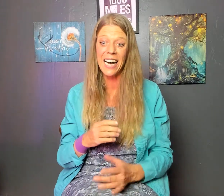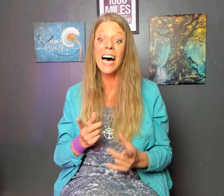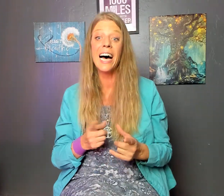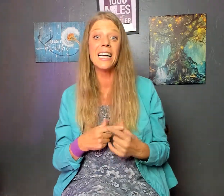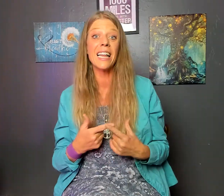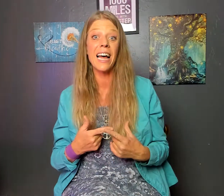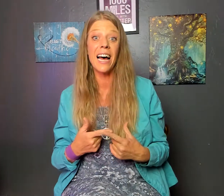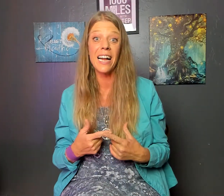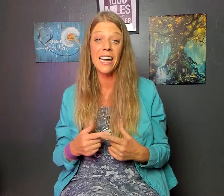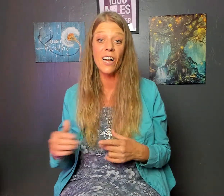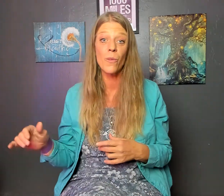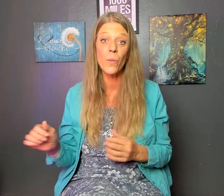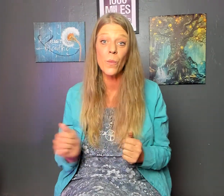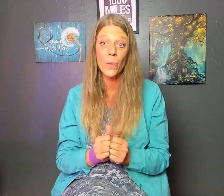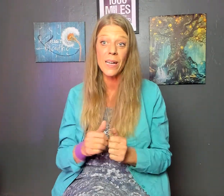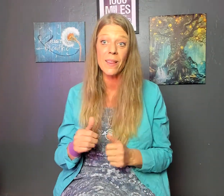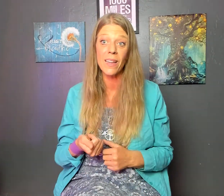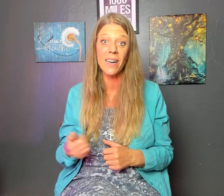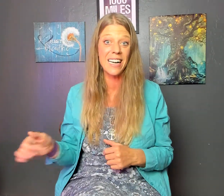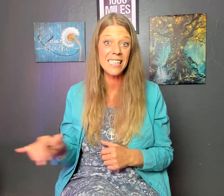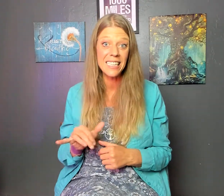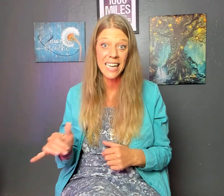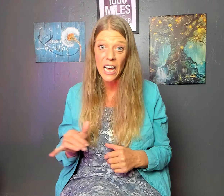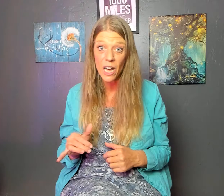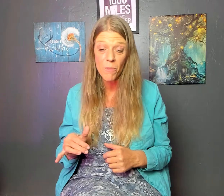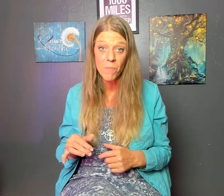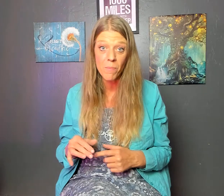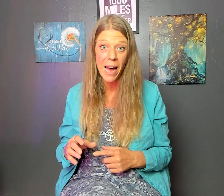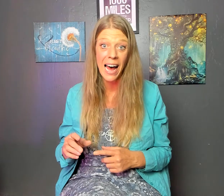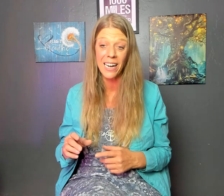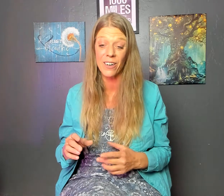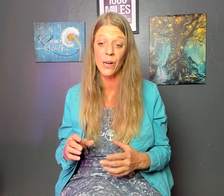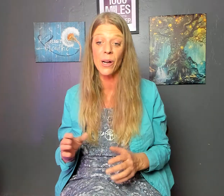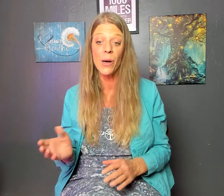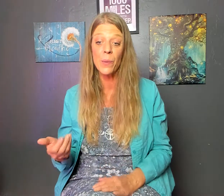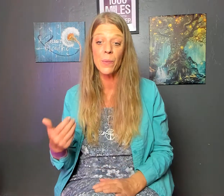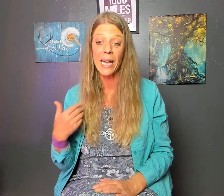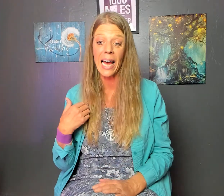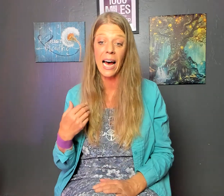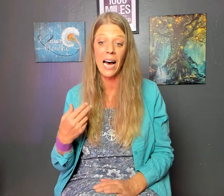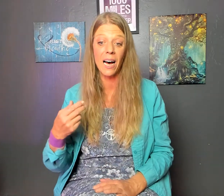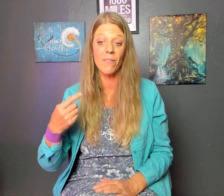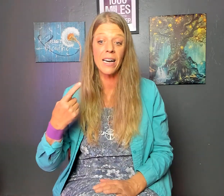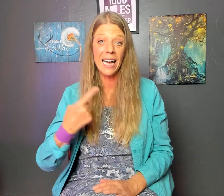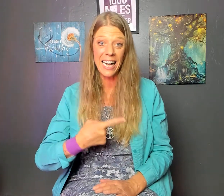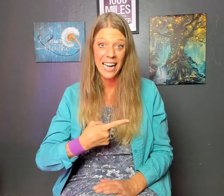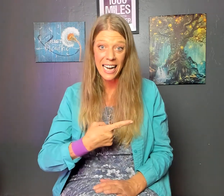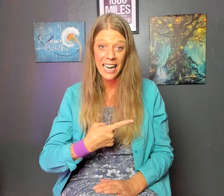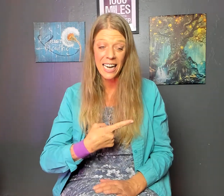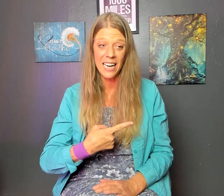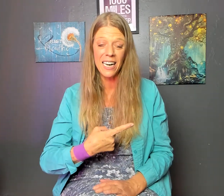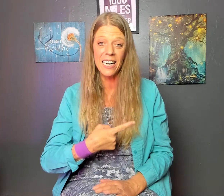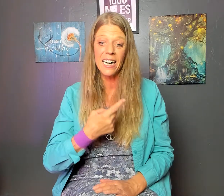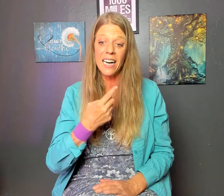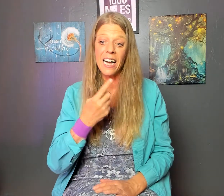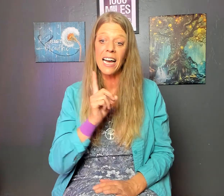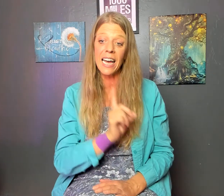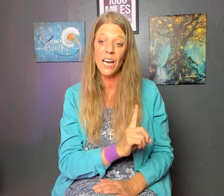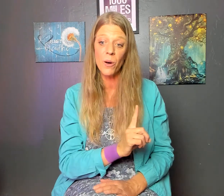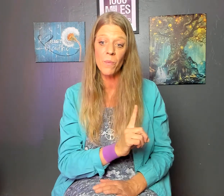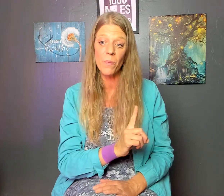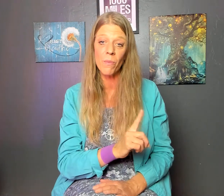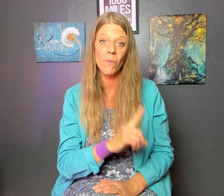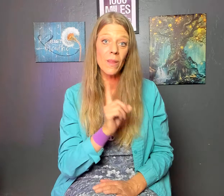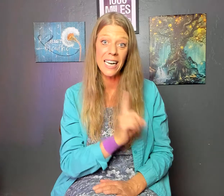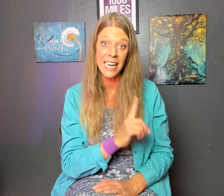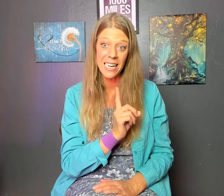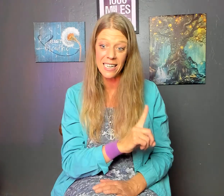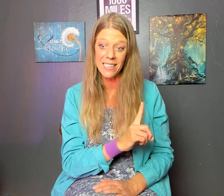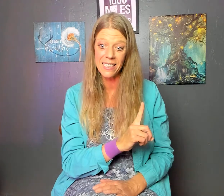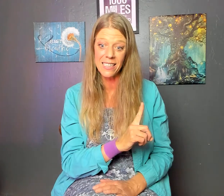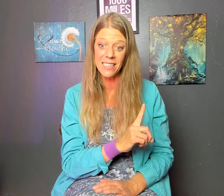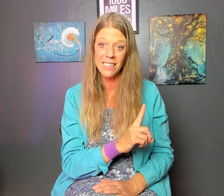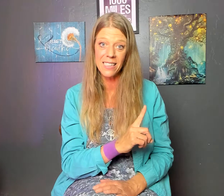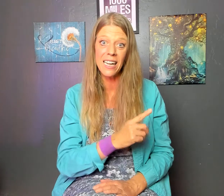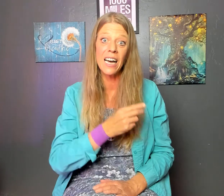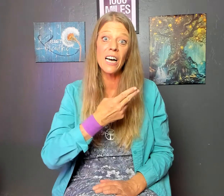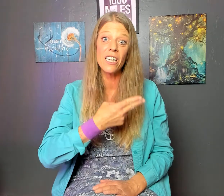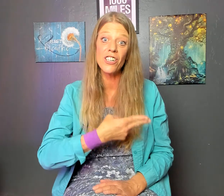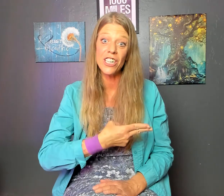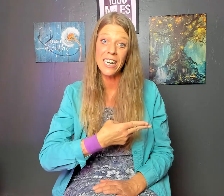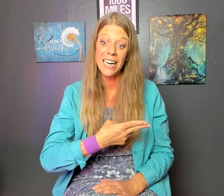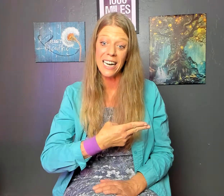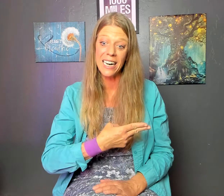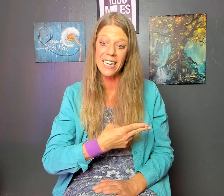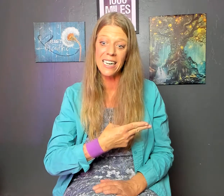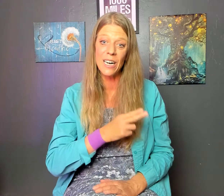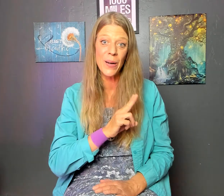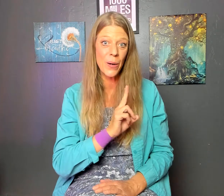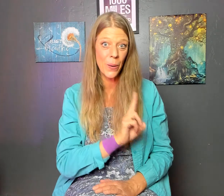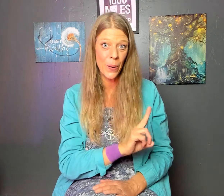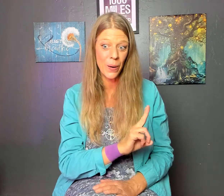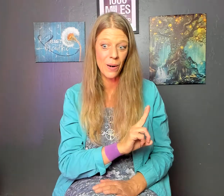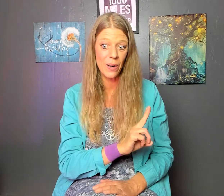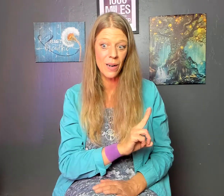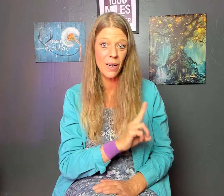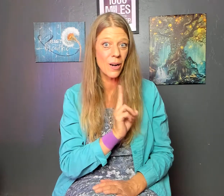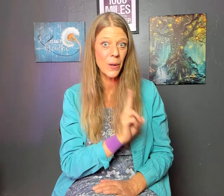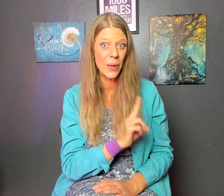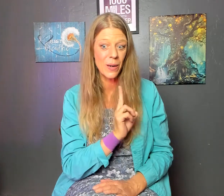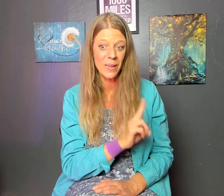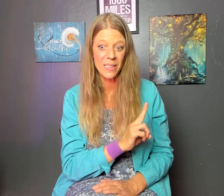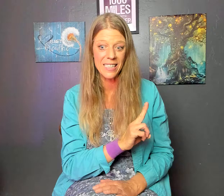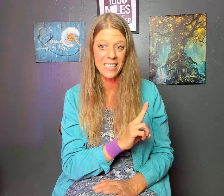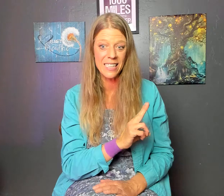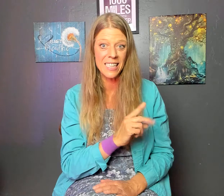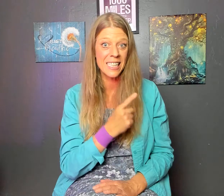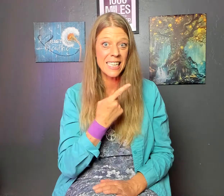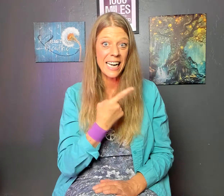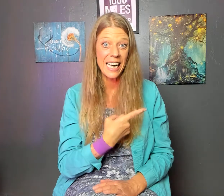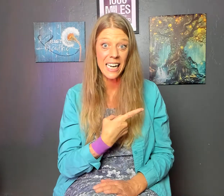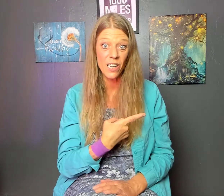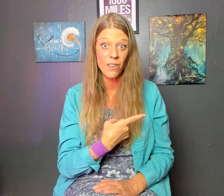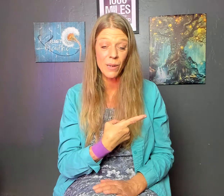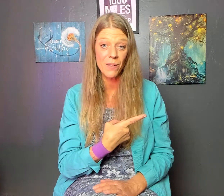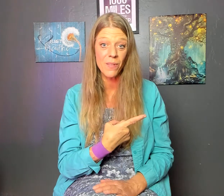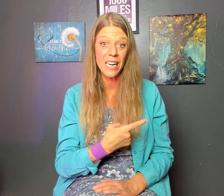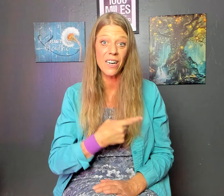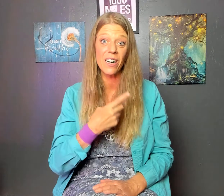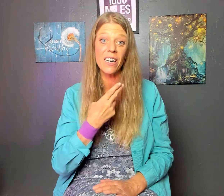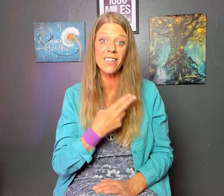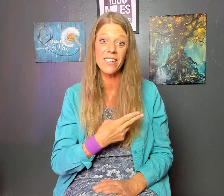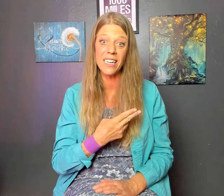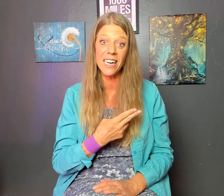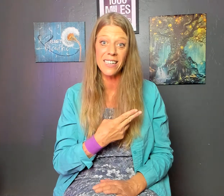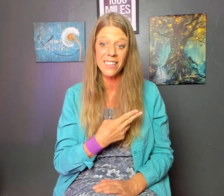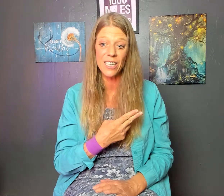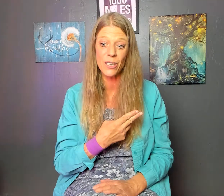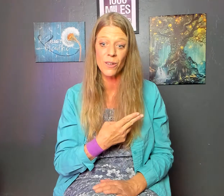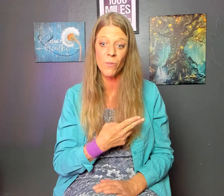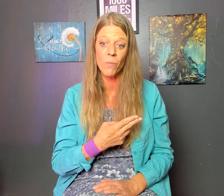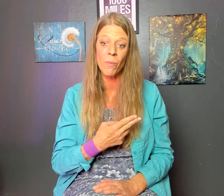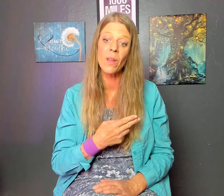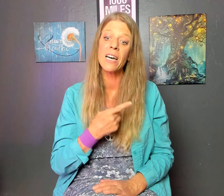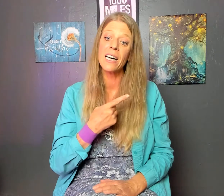Then with the same pattern we have HE, HIM, HIS, SHE, HER, HERS. HE is one finger, SHE is two.